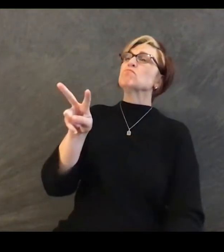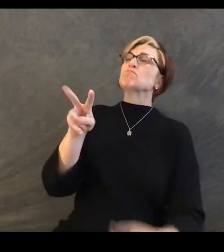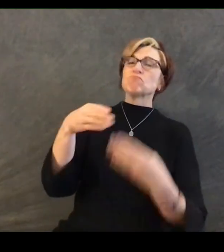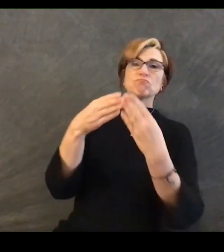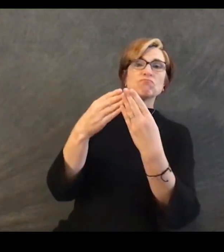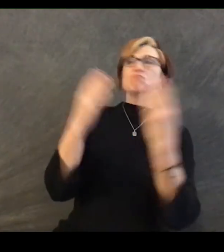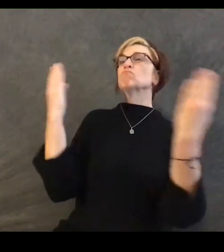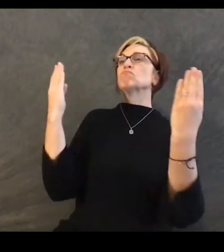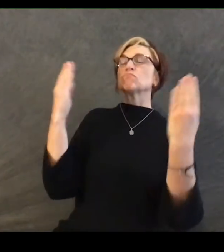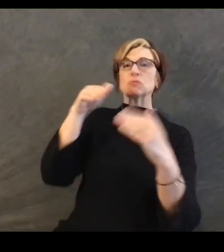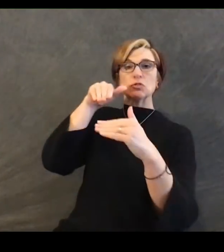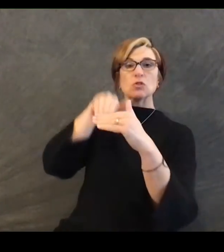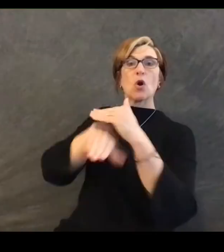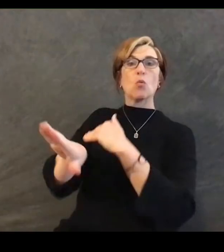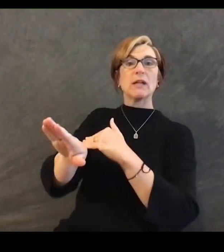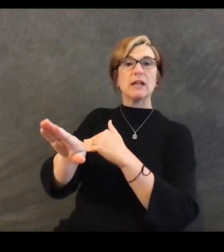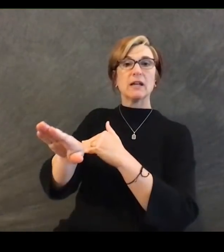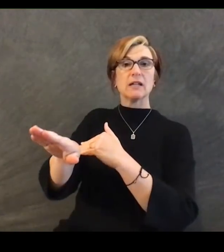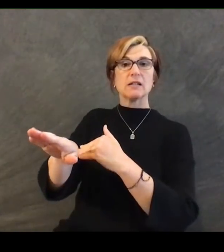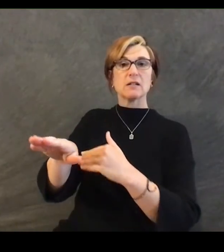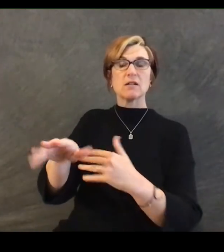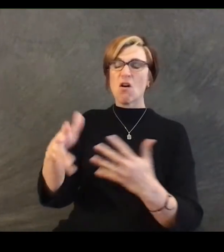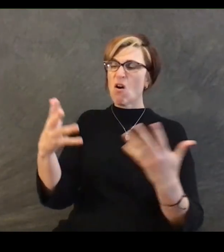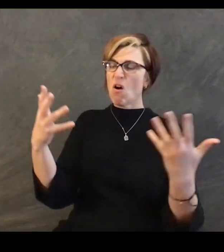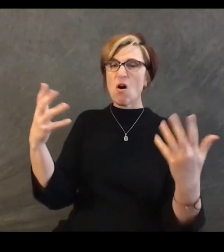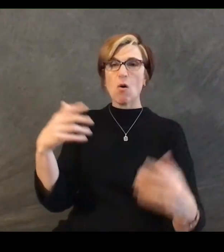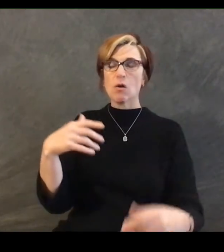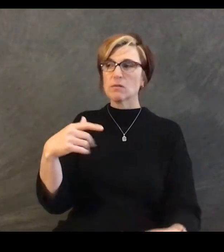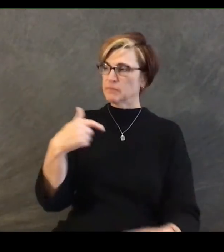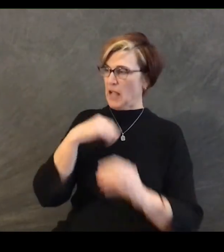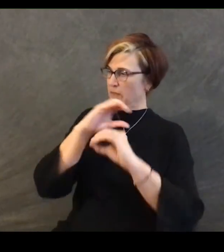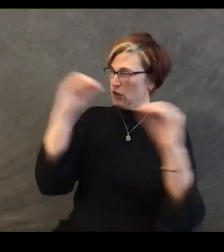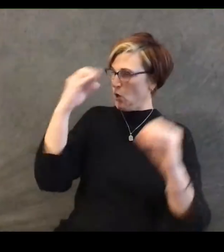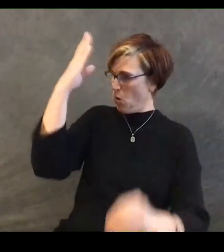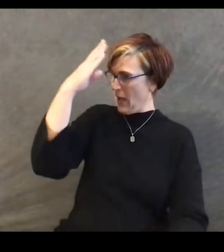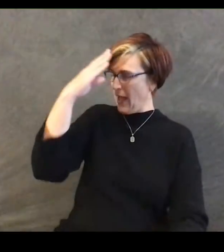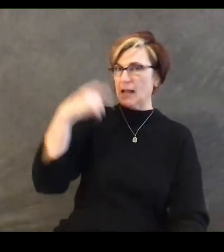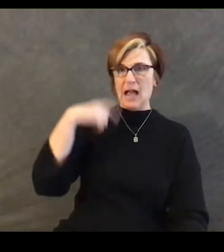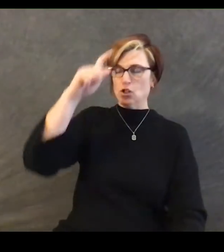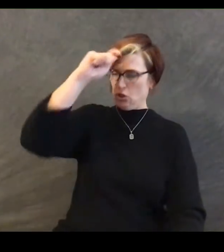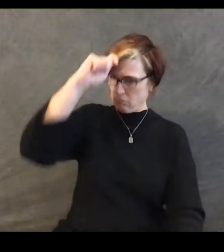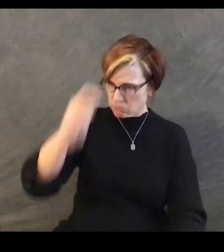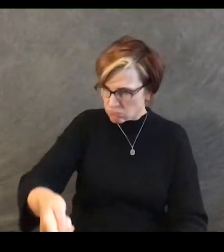wearing I had I'd rip that hat off so fast and I would say you people are just